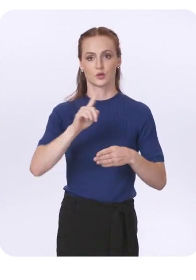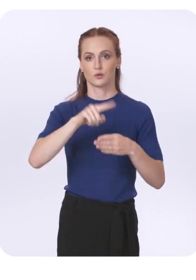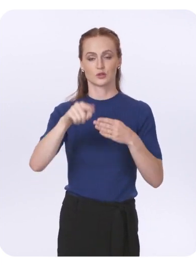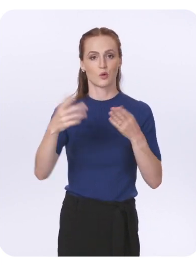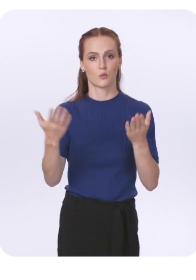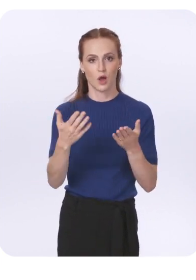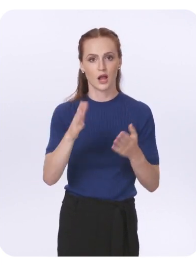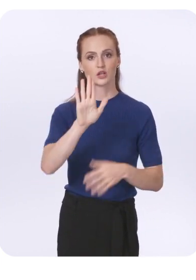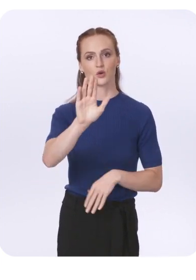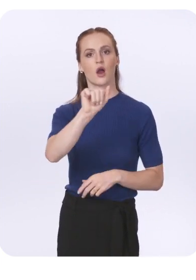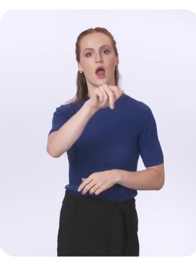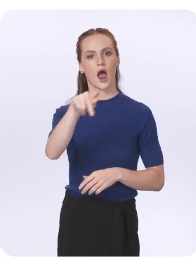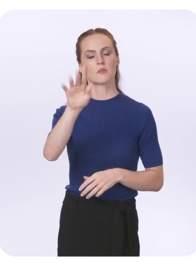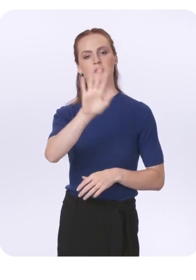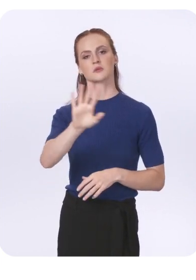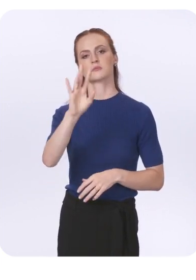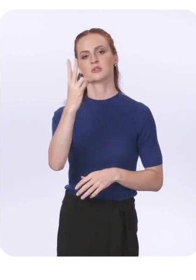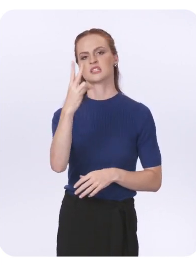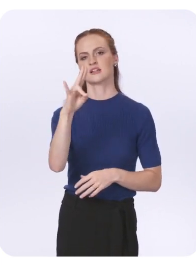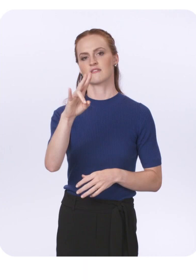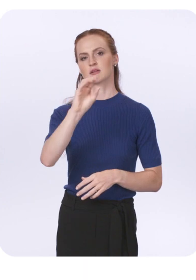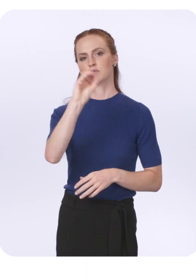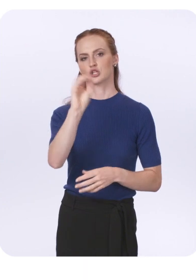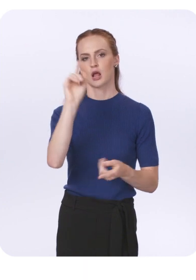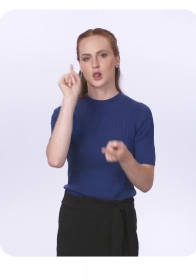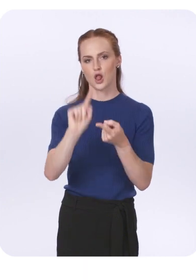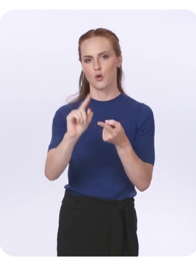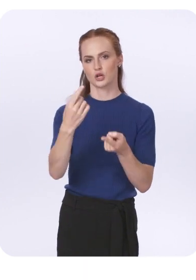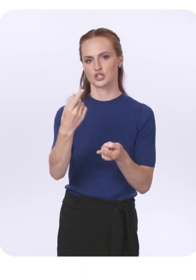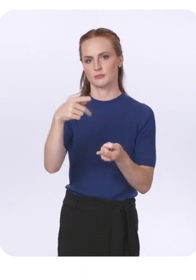The end result here is that your apps will get 17% lower GPU